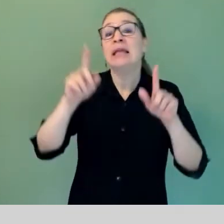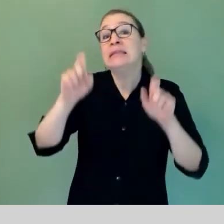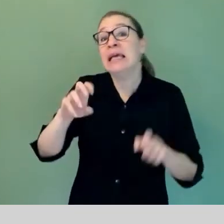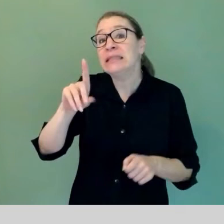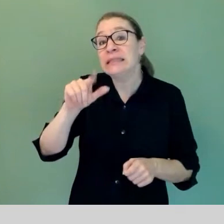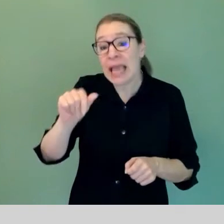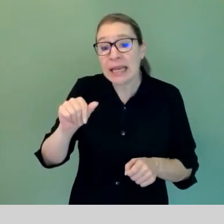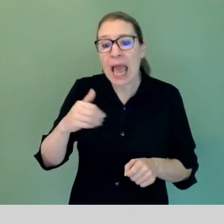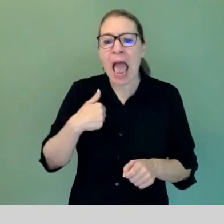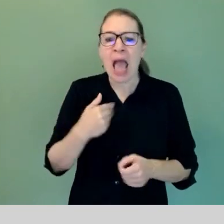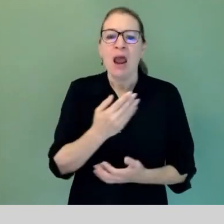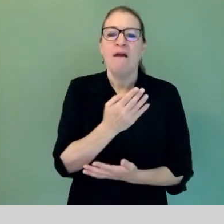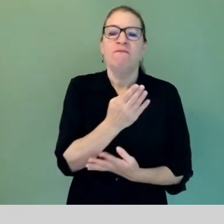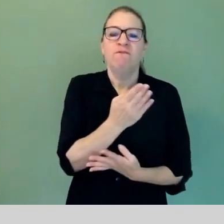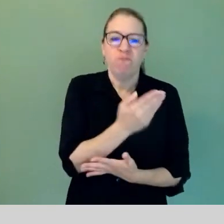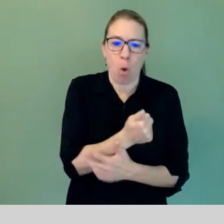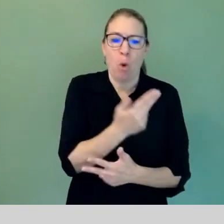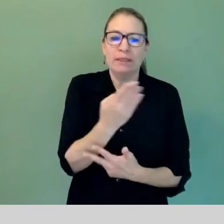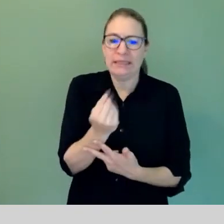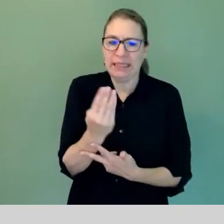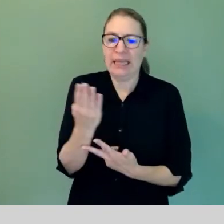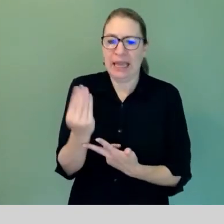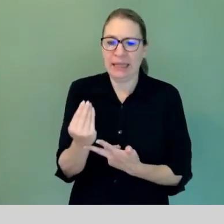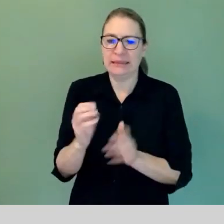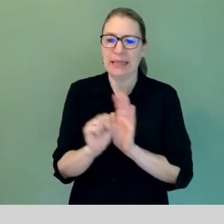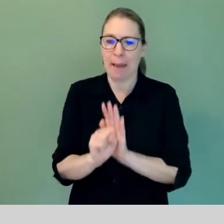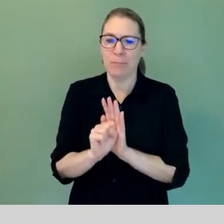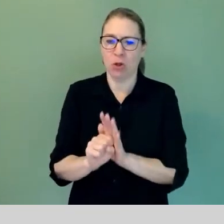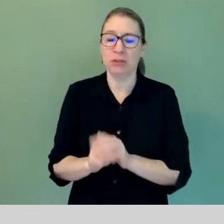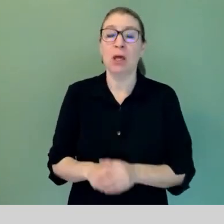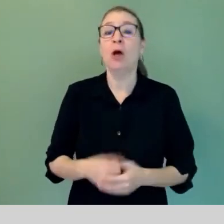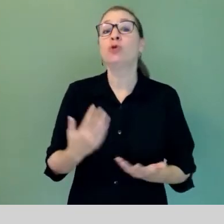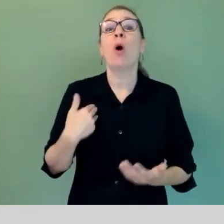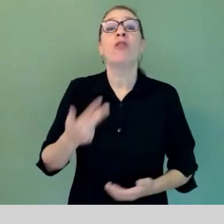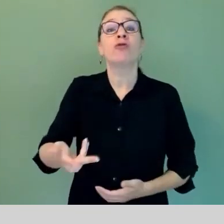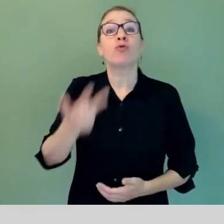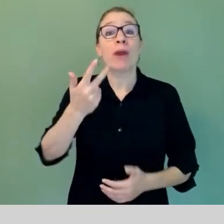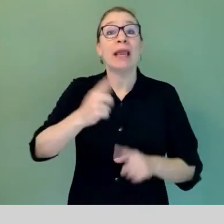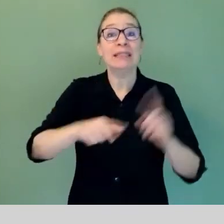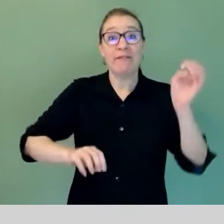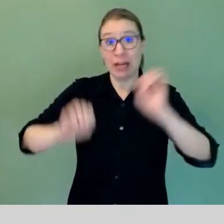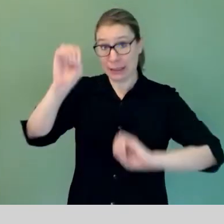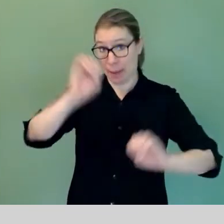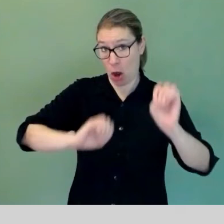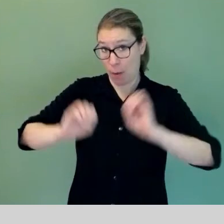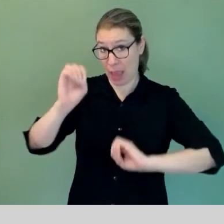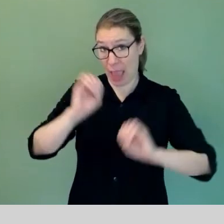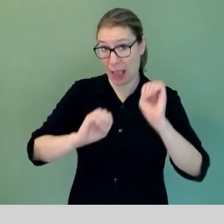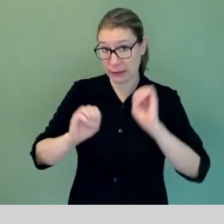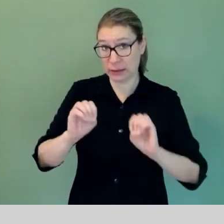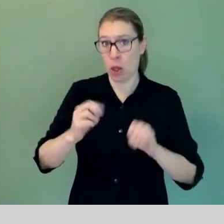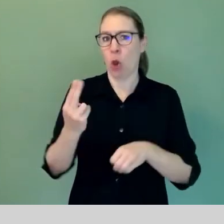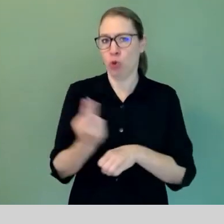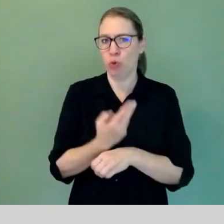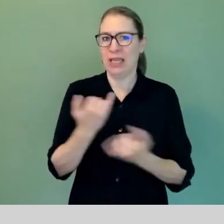And then testing data was 14 samples per class. So three different experiments were run